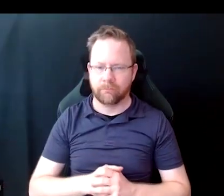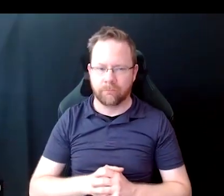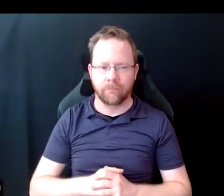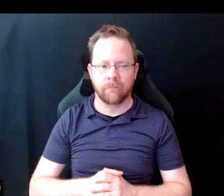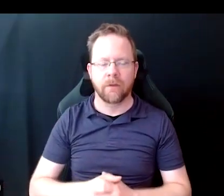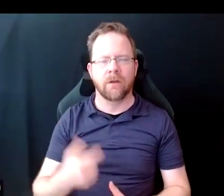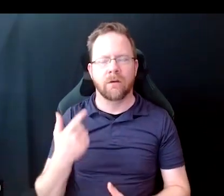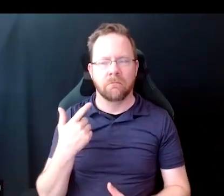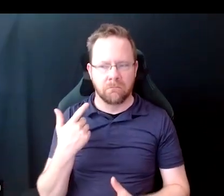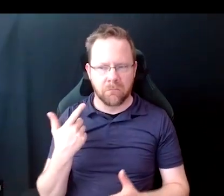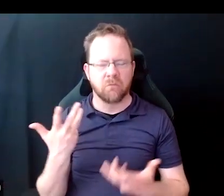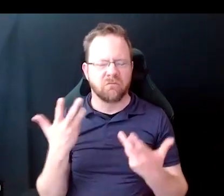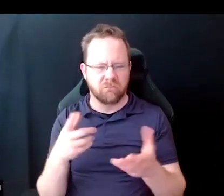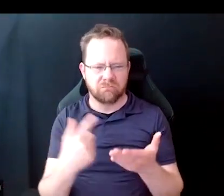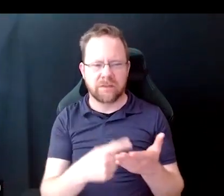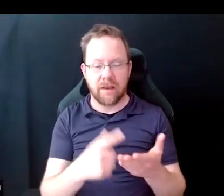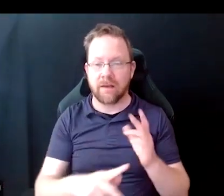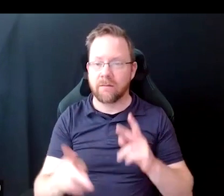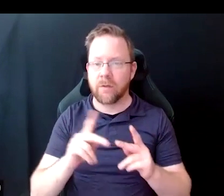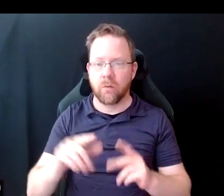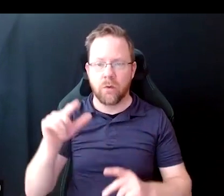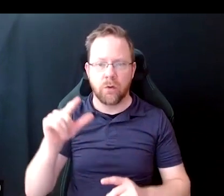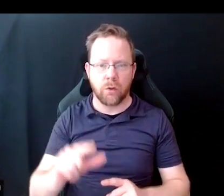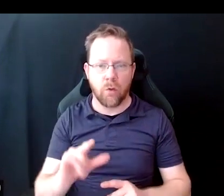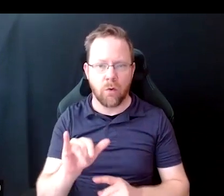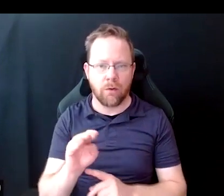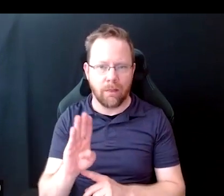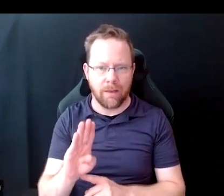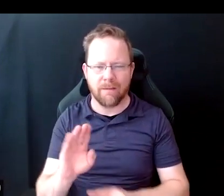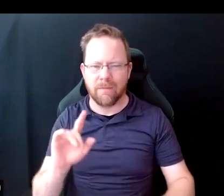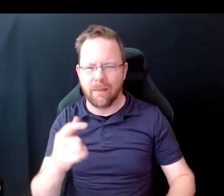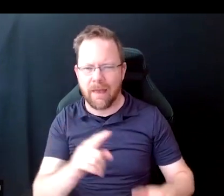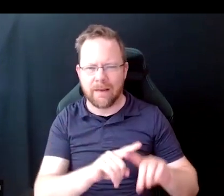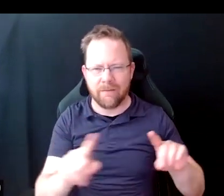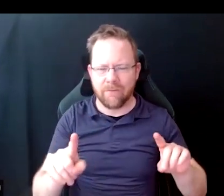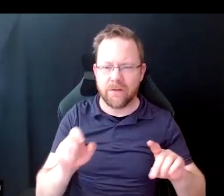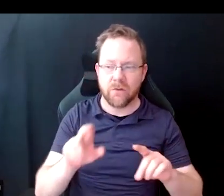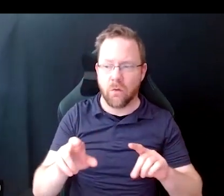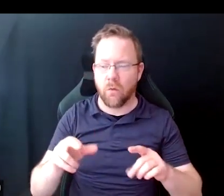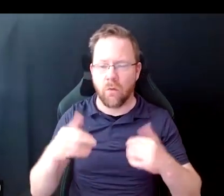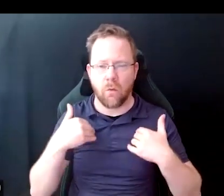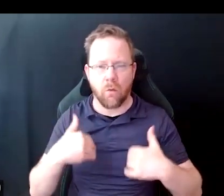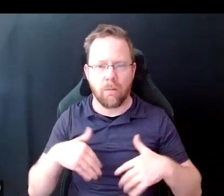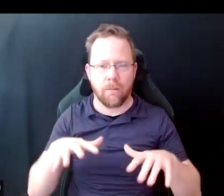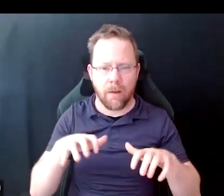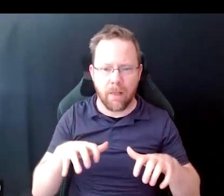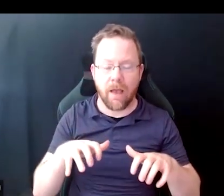We've talked about people with lower limb differences or paralysis, having a tether to hook your legs together is useful.